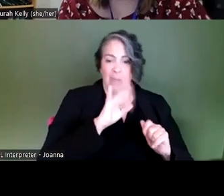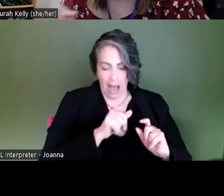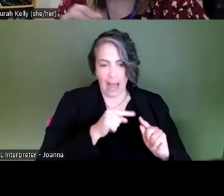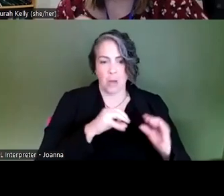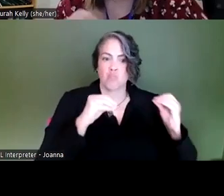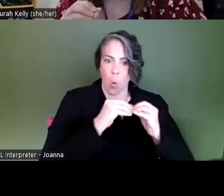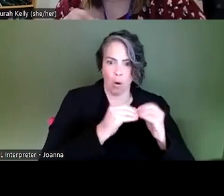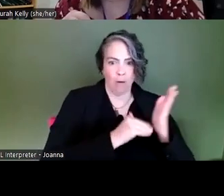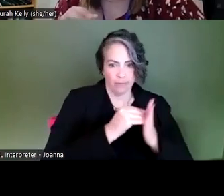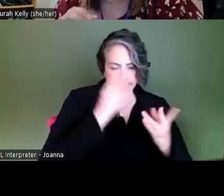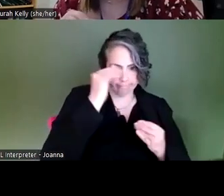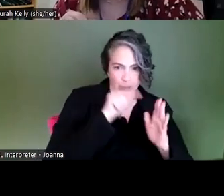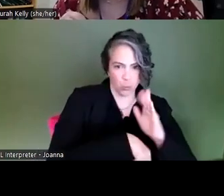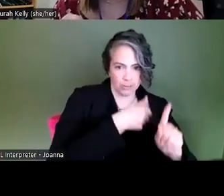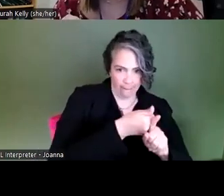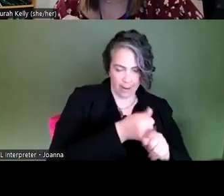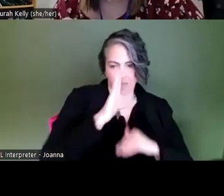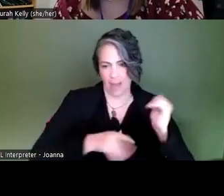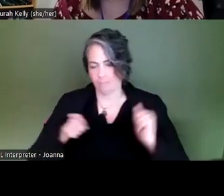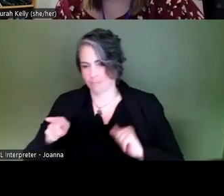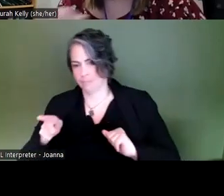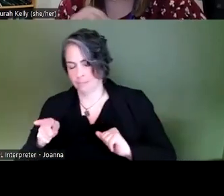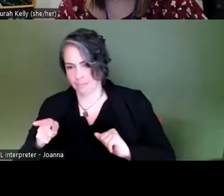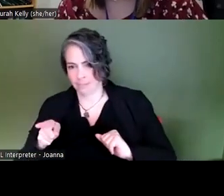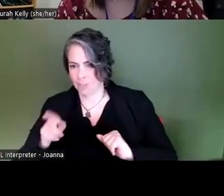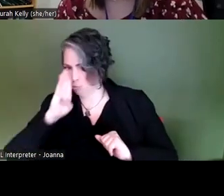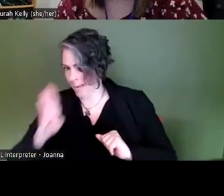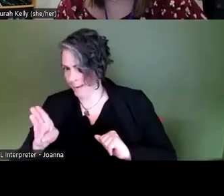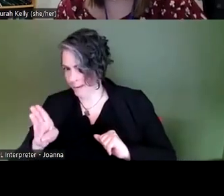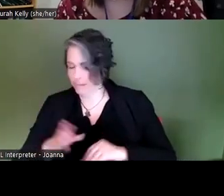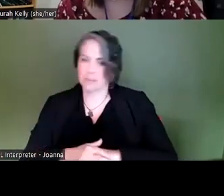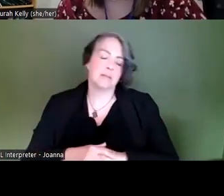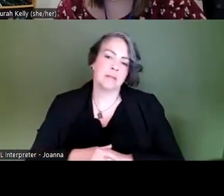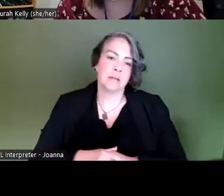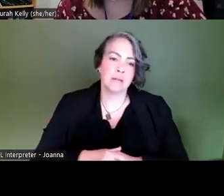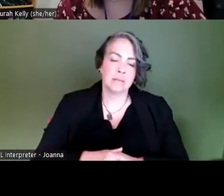And Black or Hispanic heterosexual women had lower odds of substance use disorder and